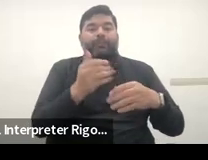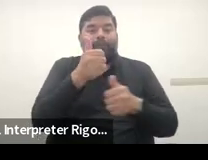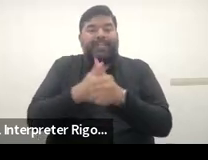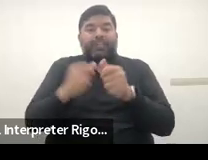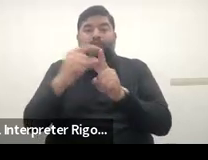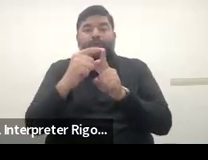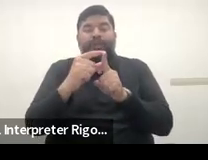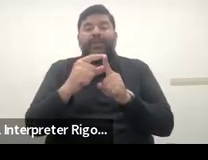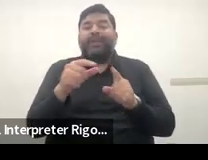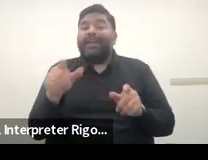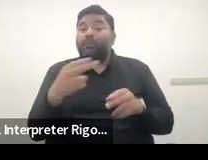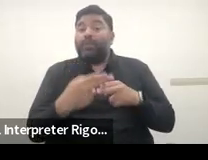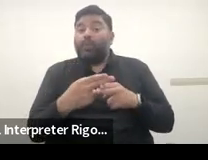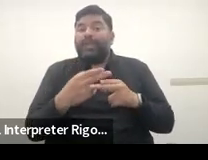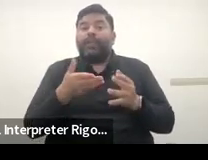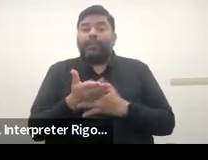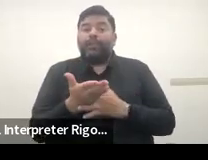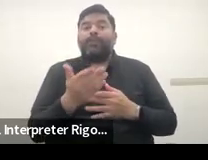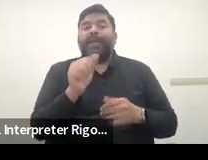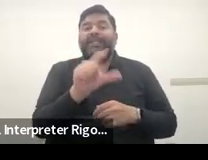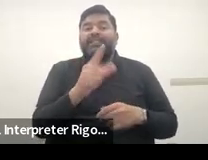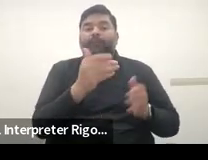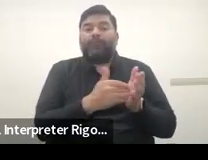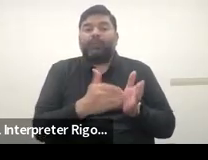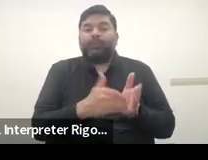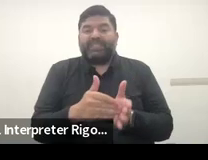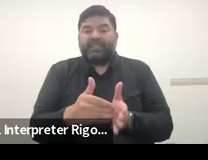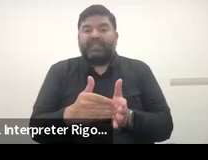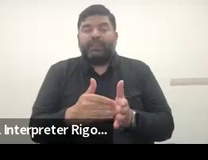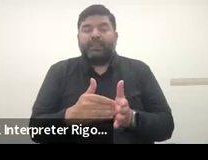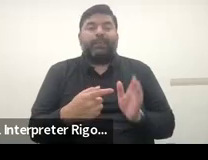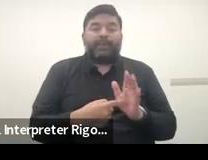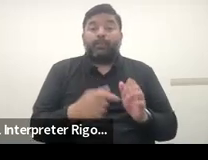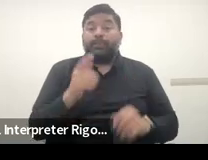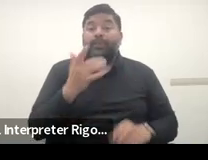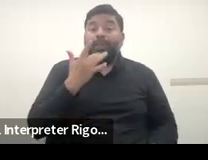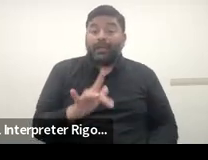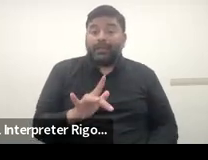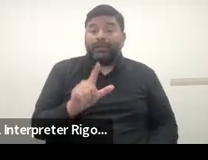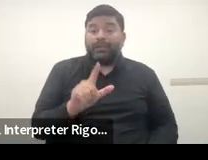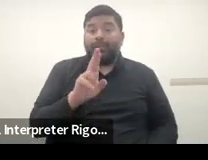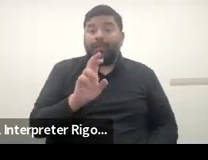ASL frequency so you know a sign for example like LUCK is could also mean